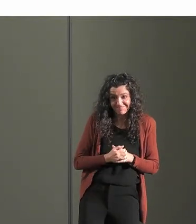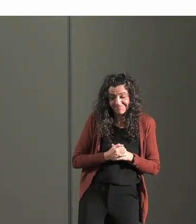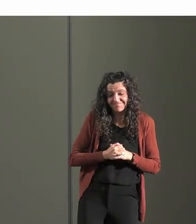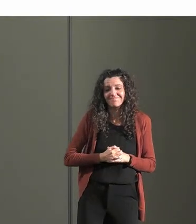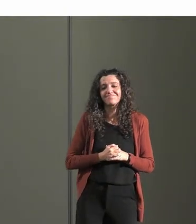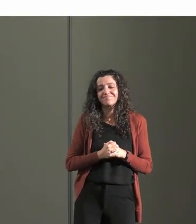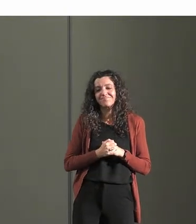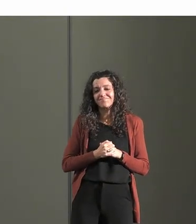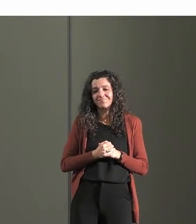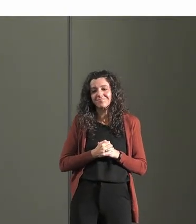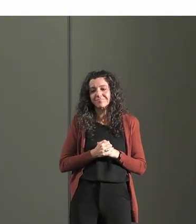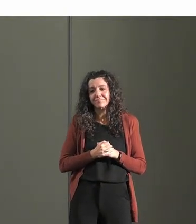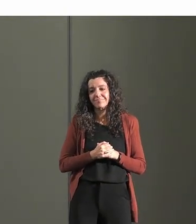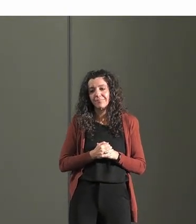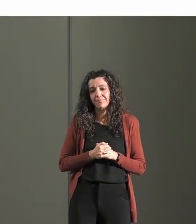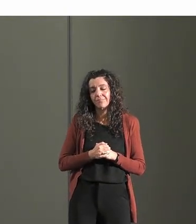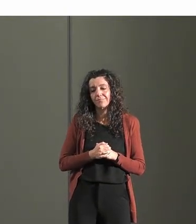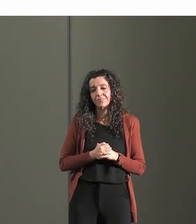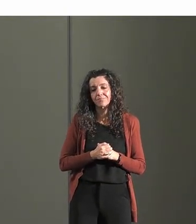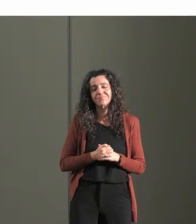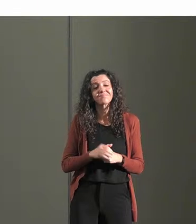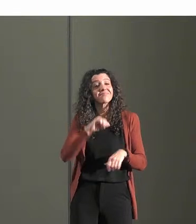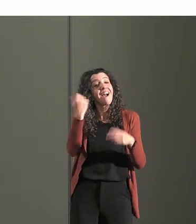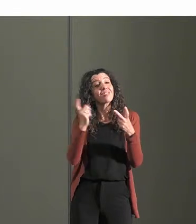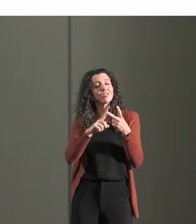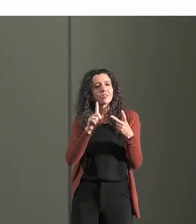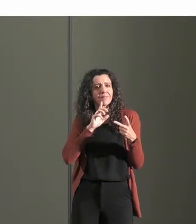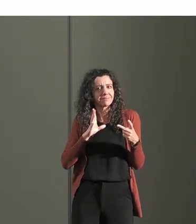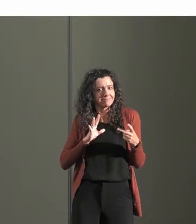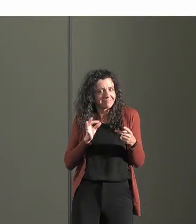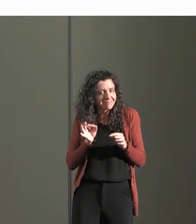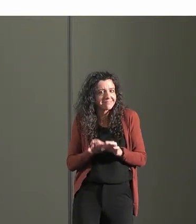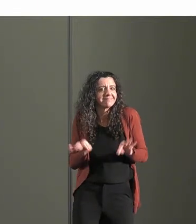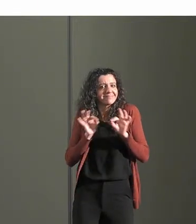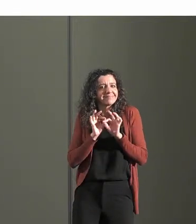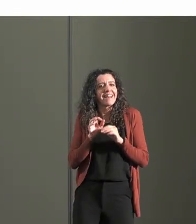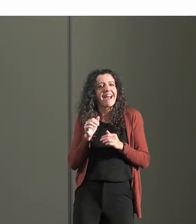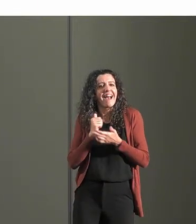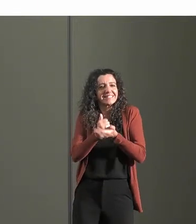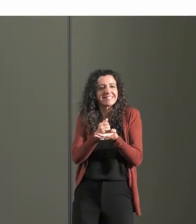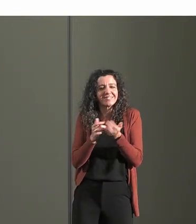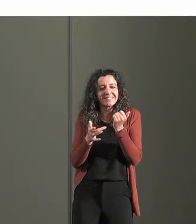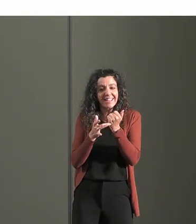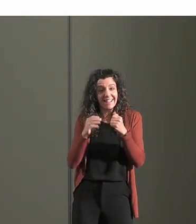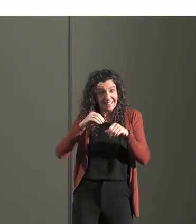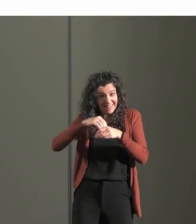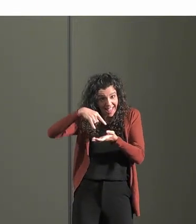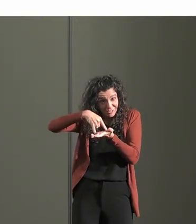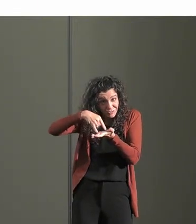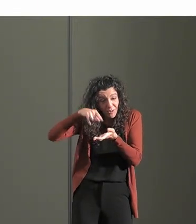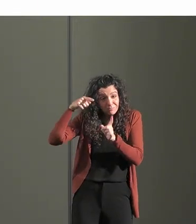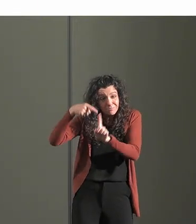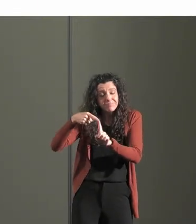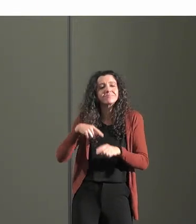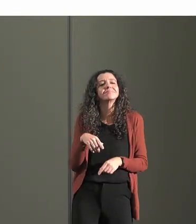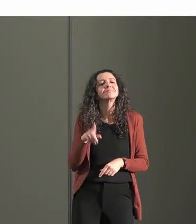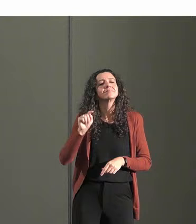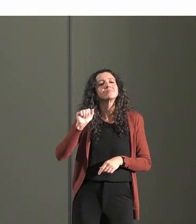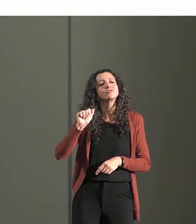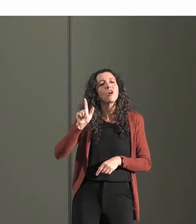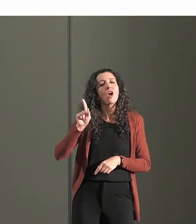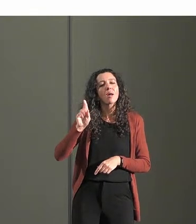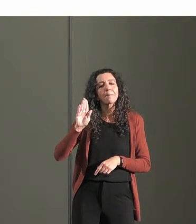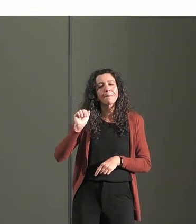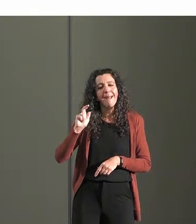a section at 9:20 a.m. Another key a cyst assistive